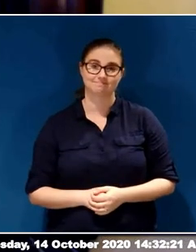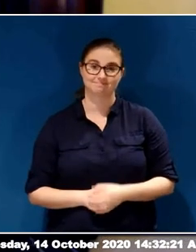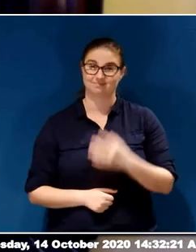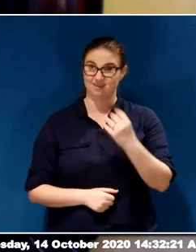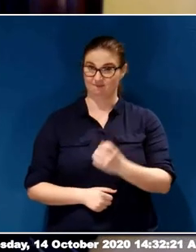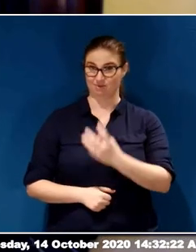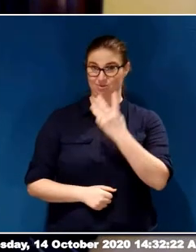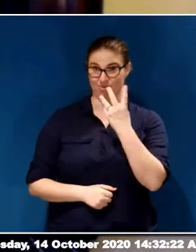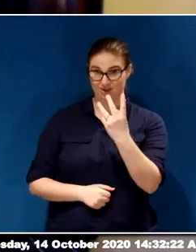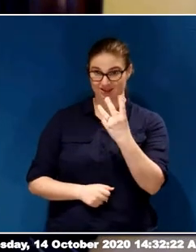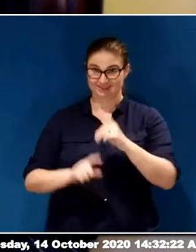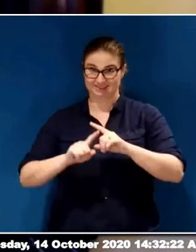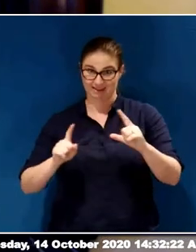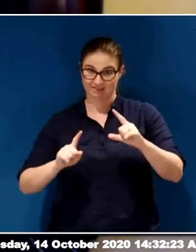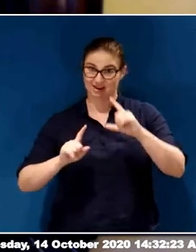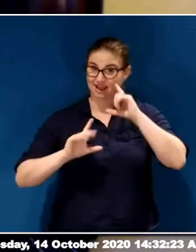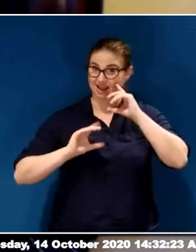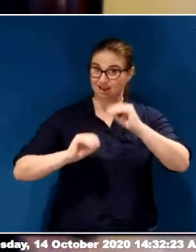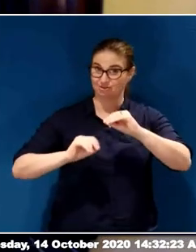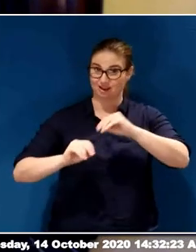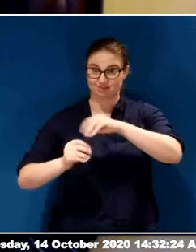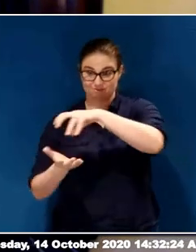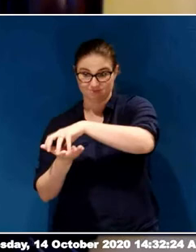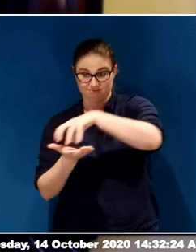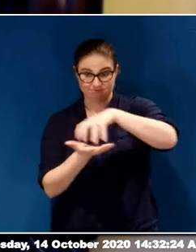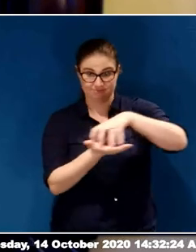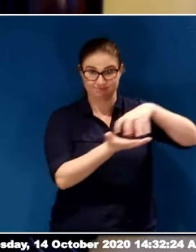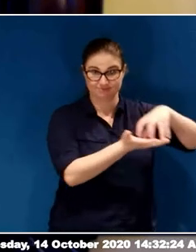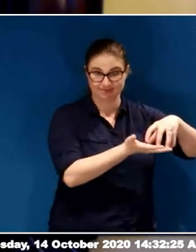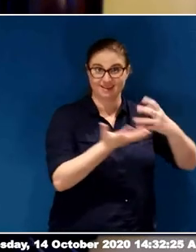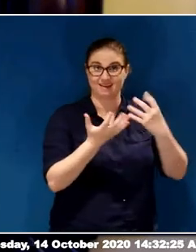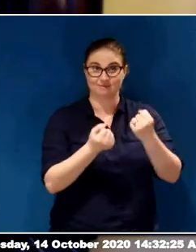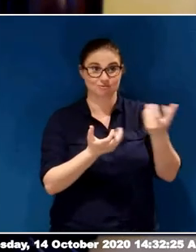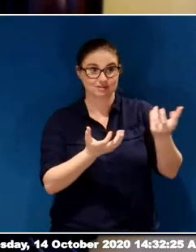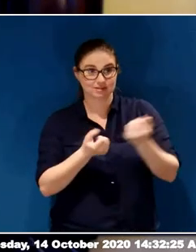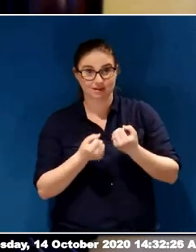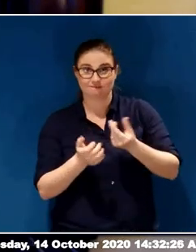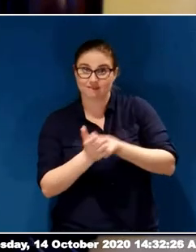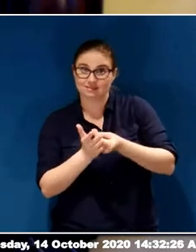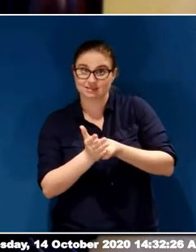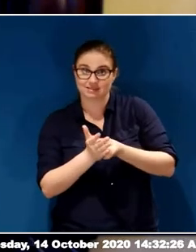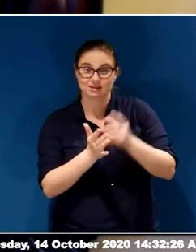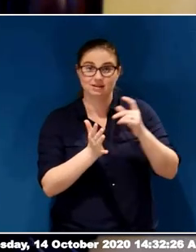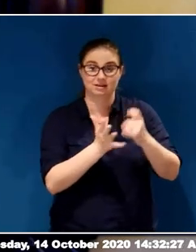funding; the independent and the Catholic system are partially resourced